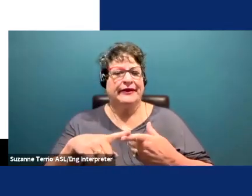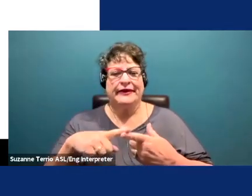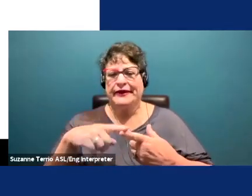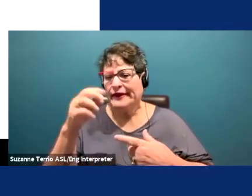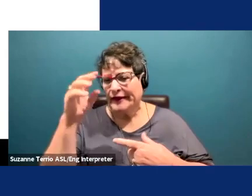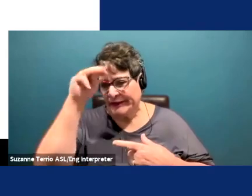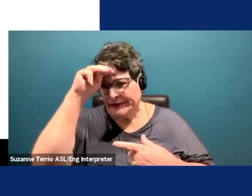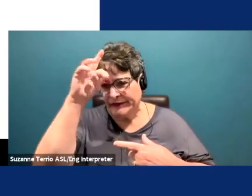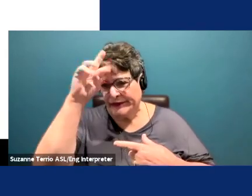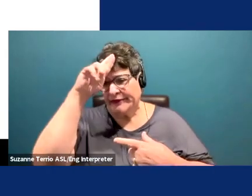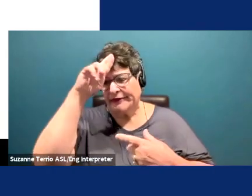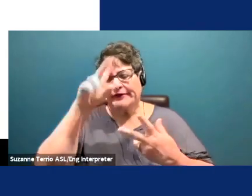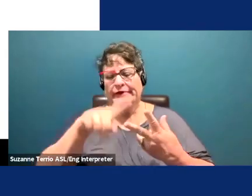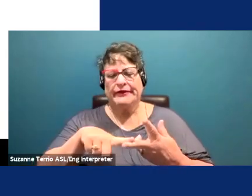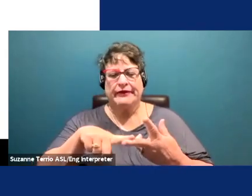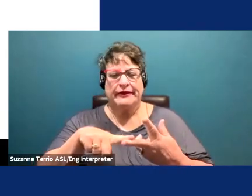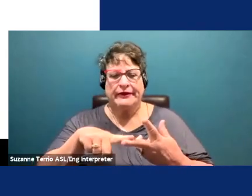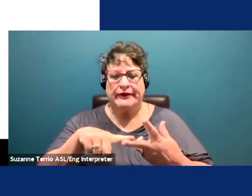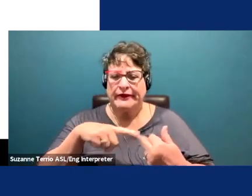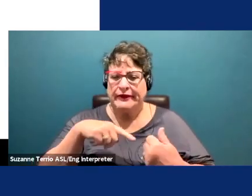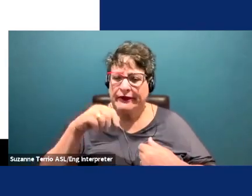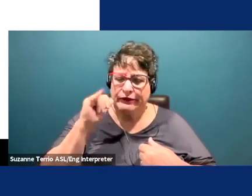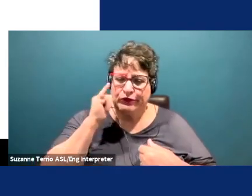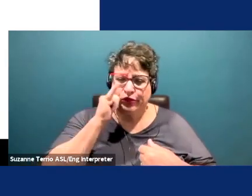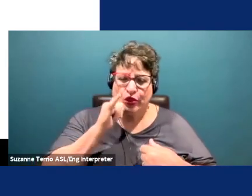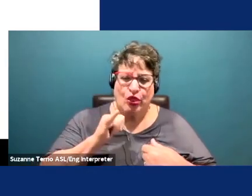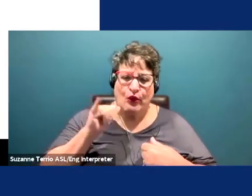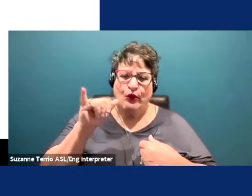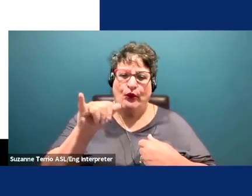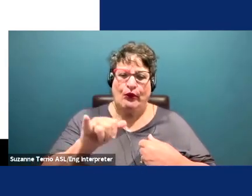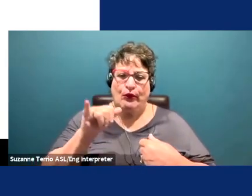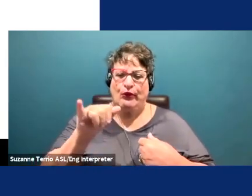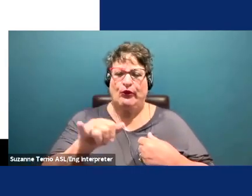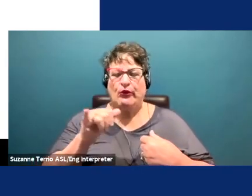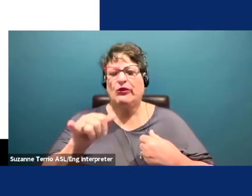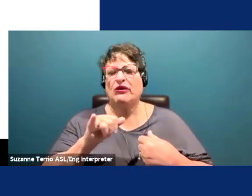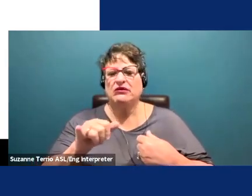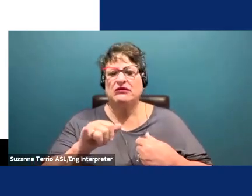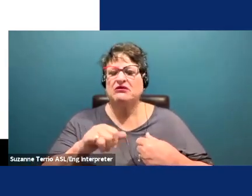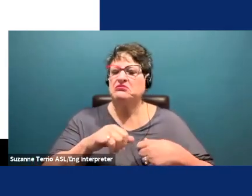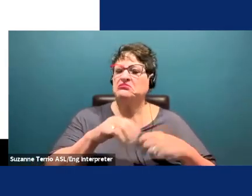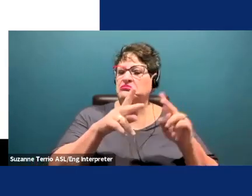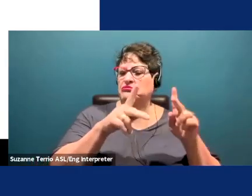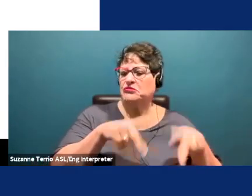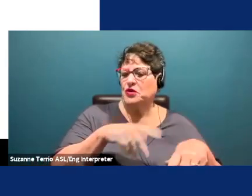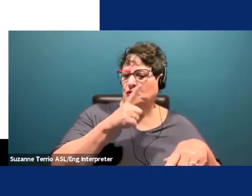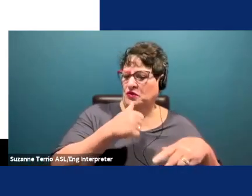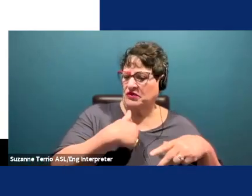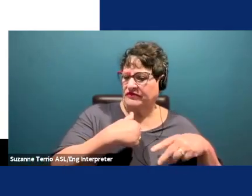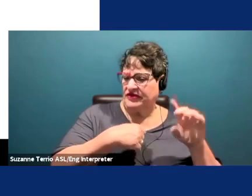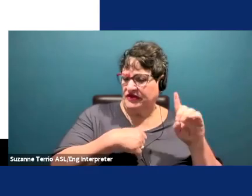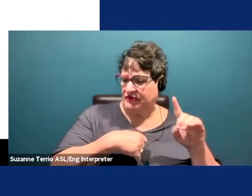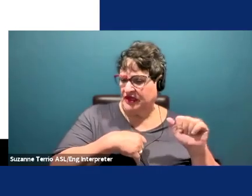Instead of those words, you can try using someone who has a disability is disabled, has an intellectual disability.